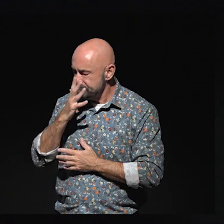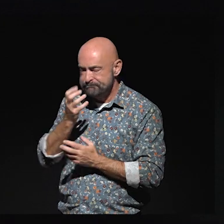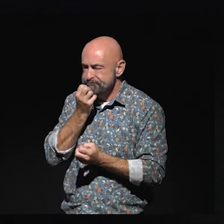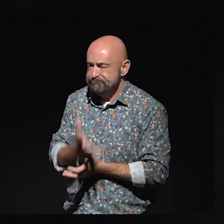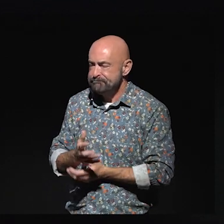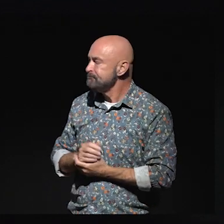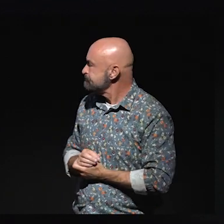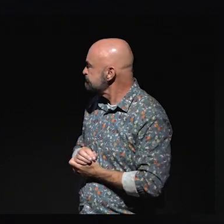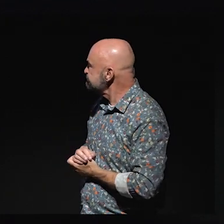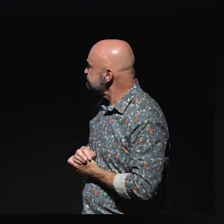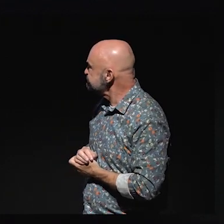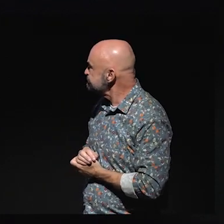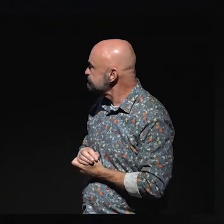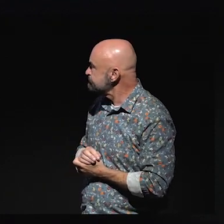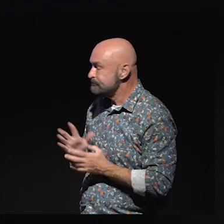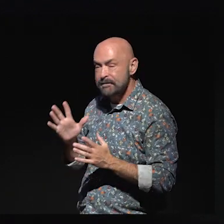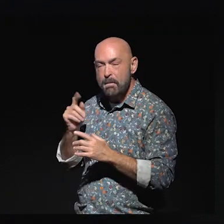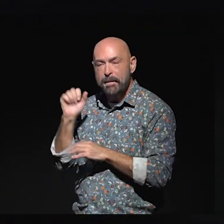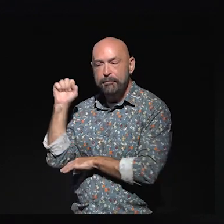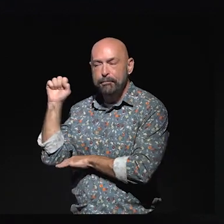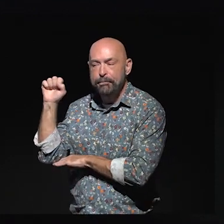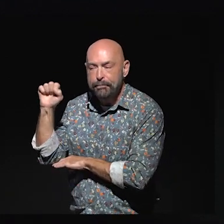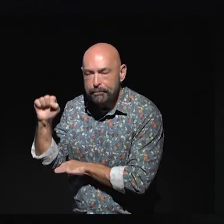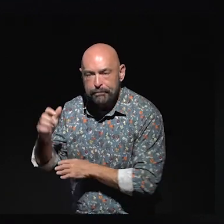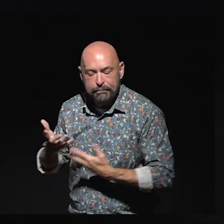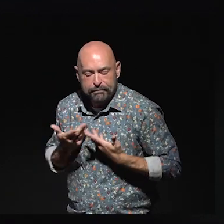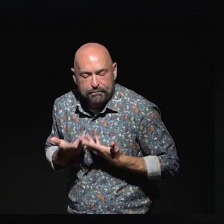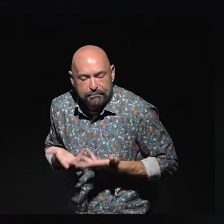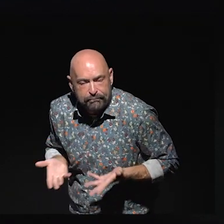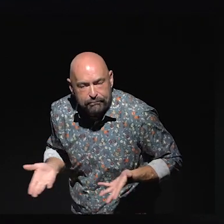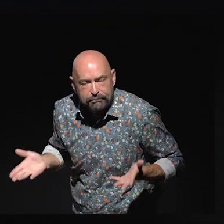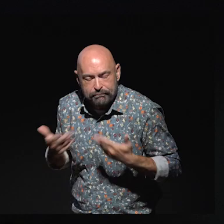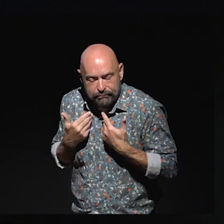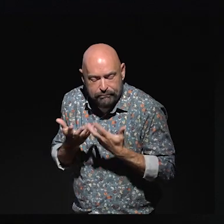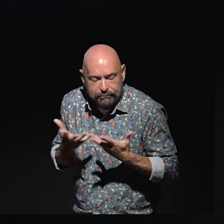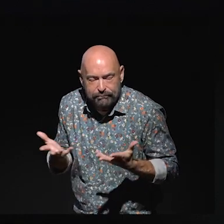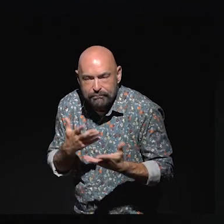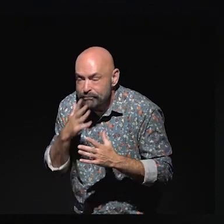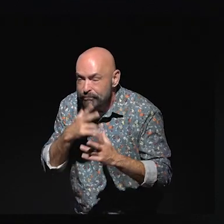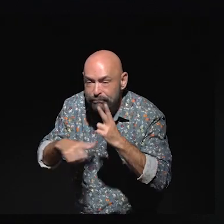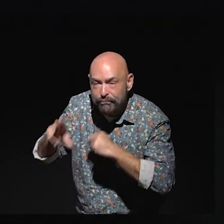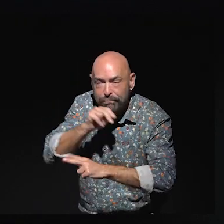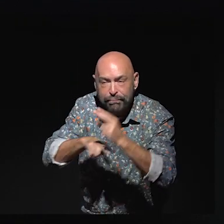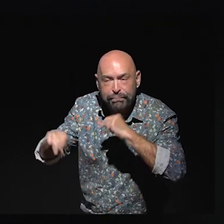as if she is leaning forward to share a bit of gossip with us or something like this.